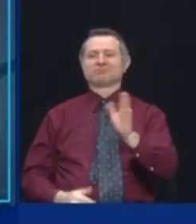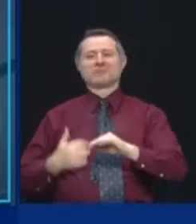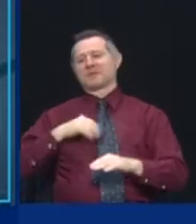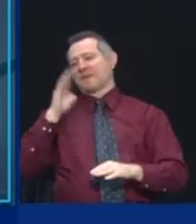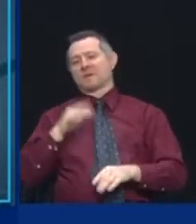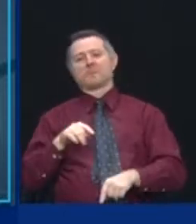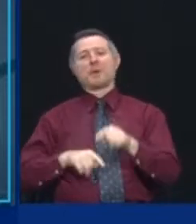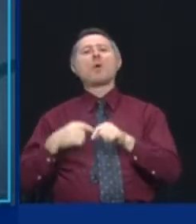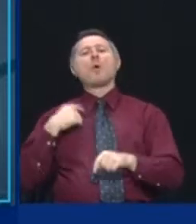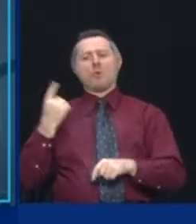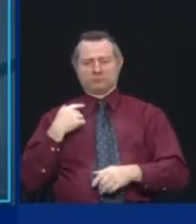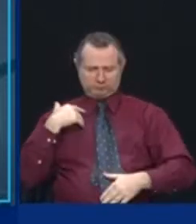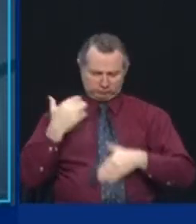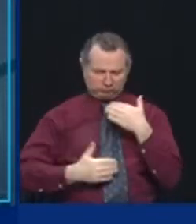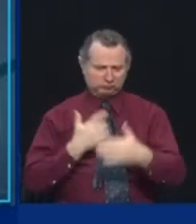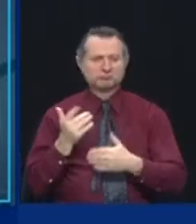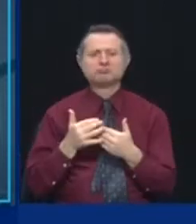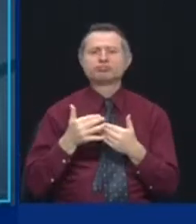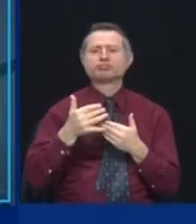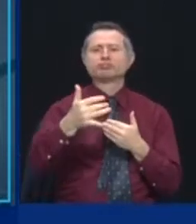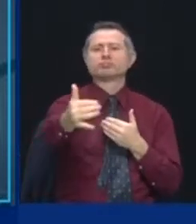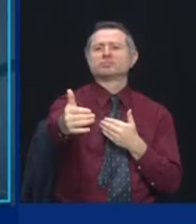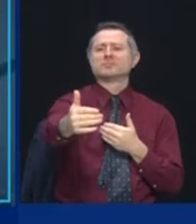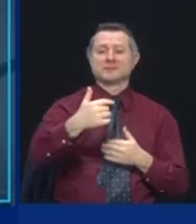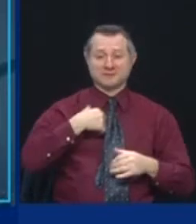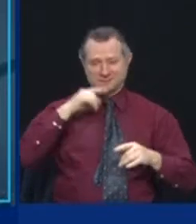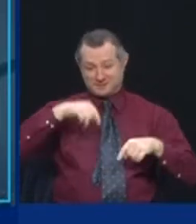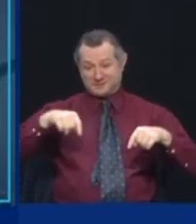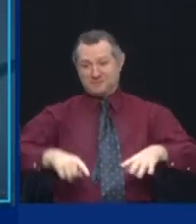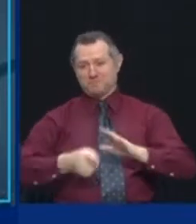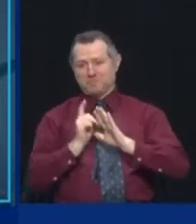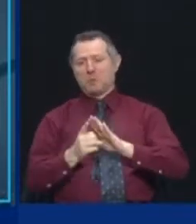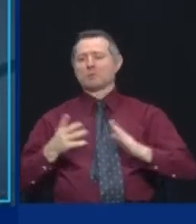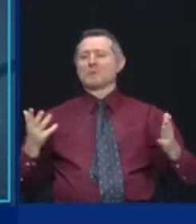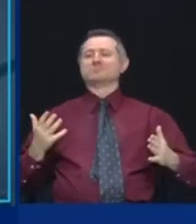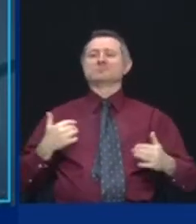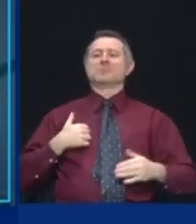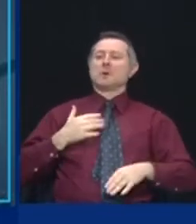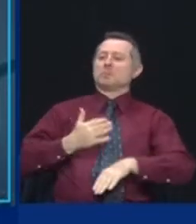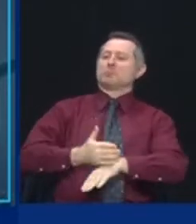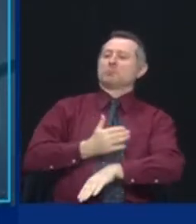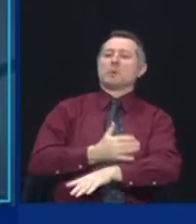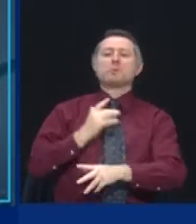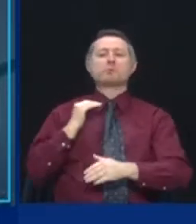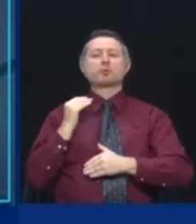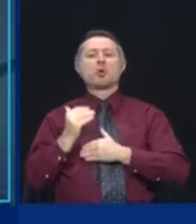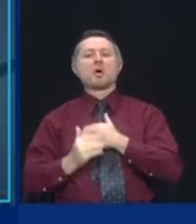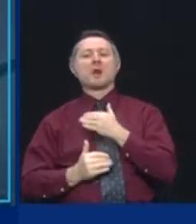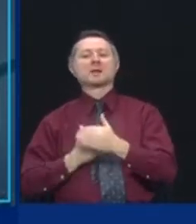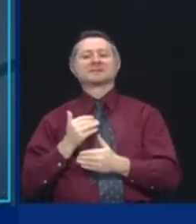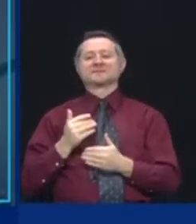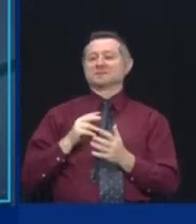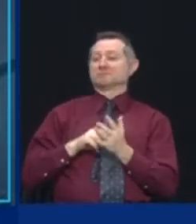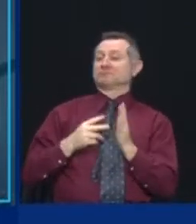IT'S NOT ABOUT -- THAT'S NOT WHAT LIFE IS ABOUT GOING BACKWARDS. LIFE IS ABOUT GOING FORWARD. HOW DO YOU TAKE THIS AS A MOMENT